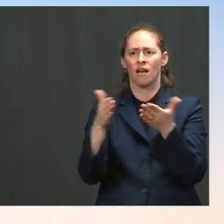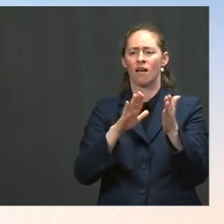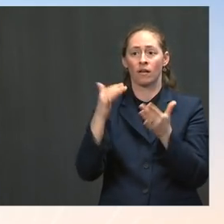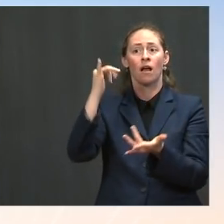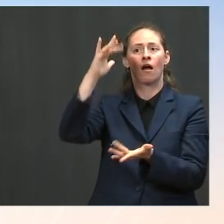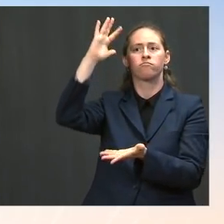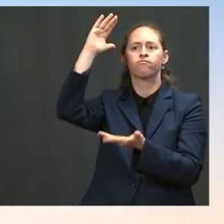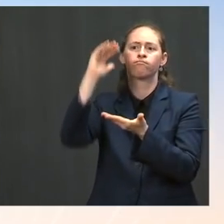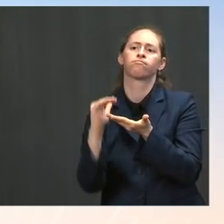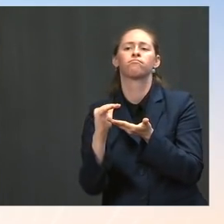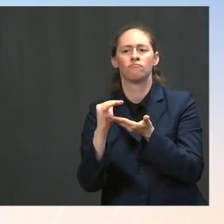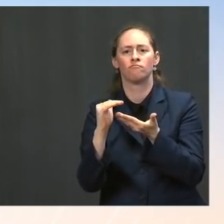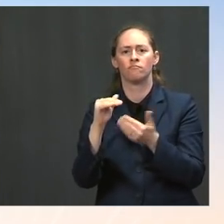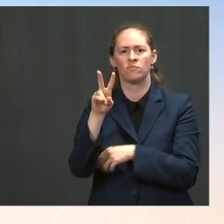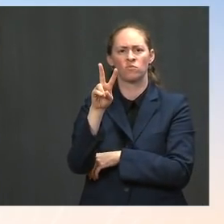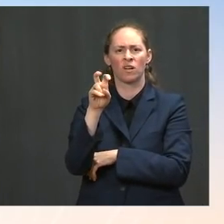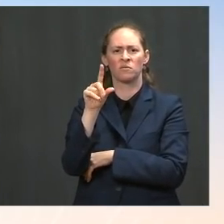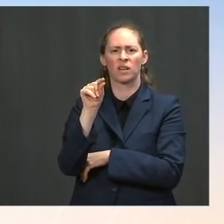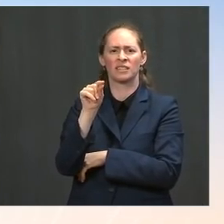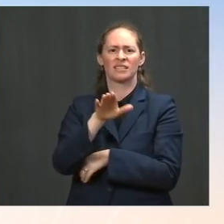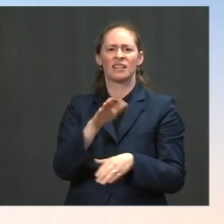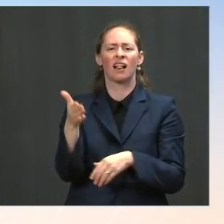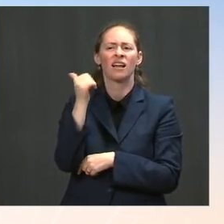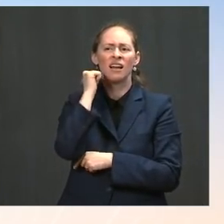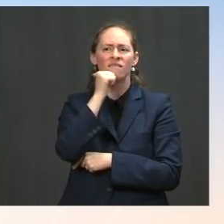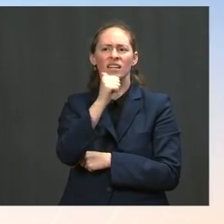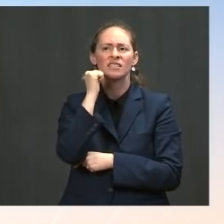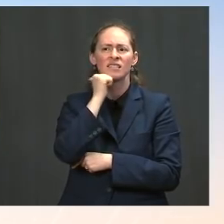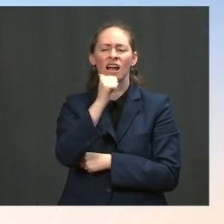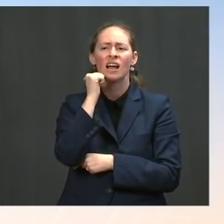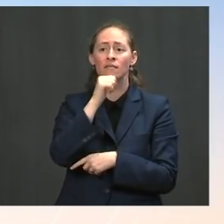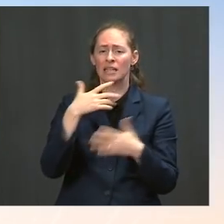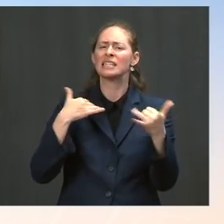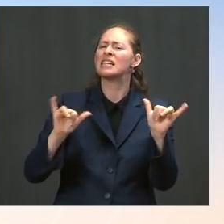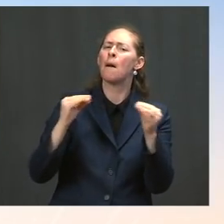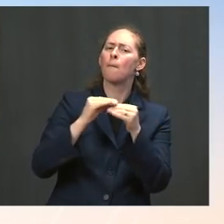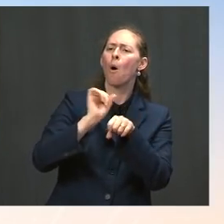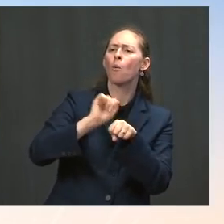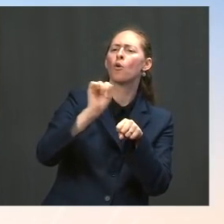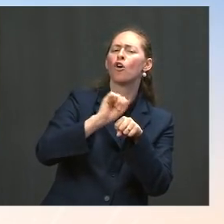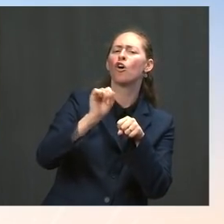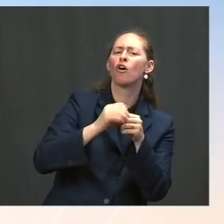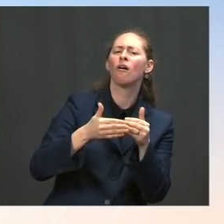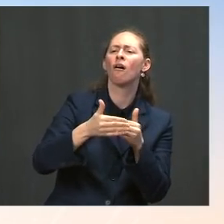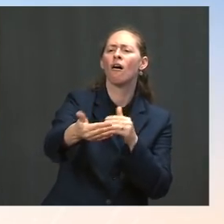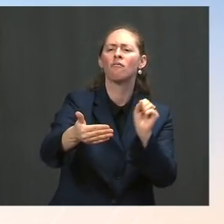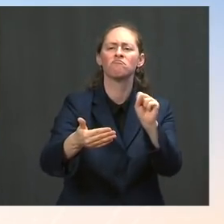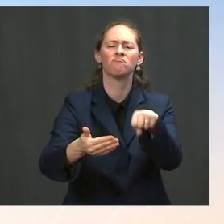Is there more work to be do -- to be done? Absolutely. And we are continuing -- we're still at it and fighting the pandemic.